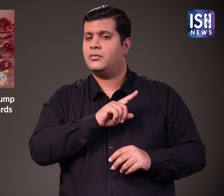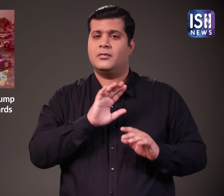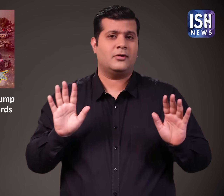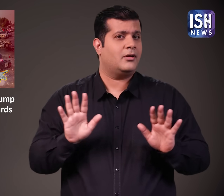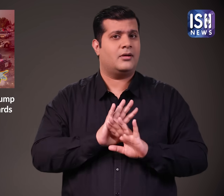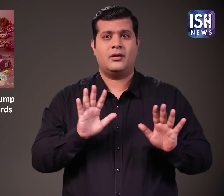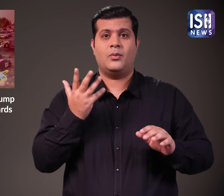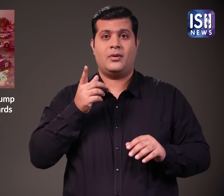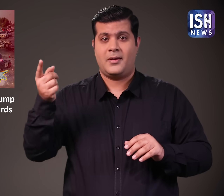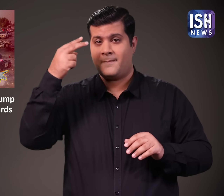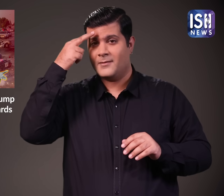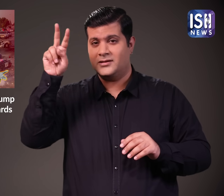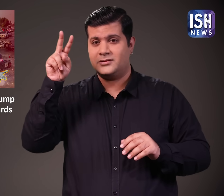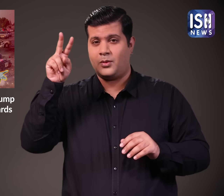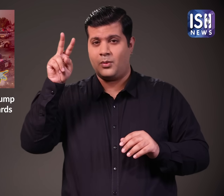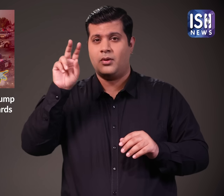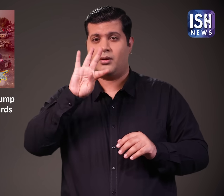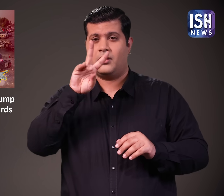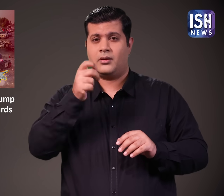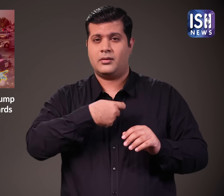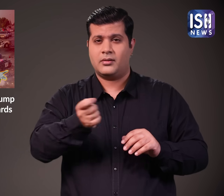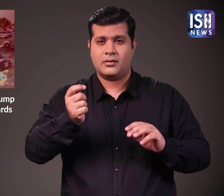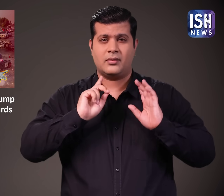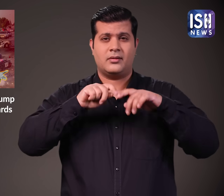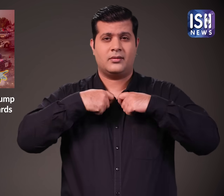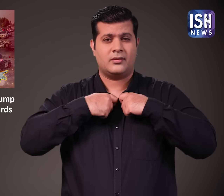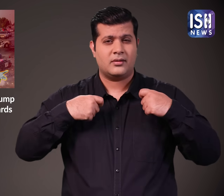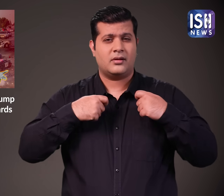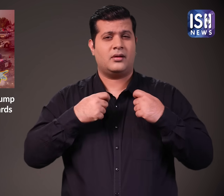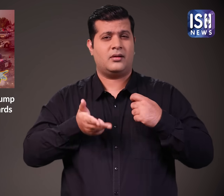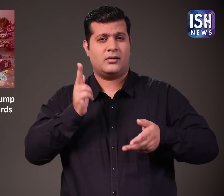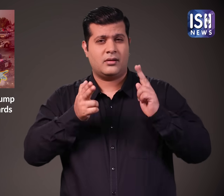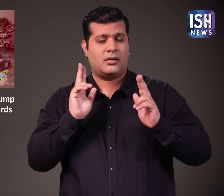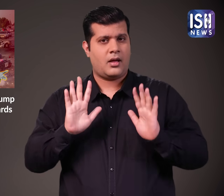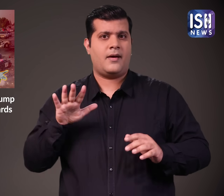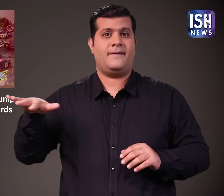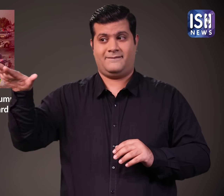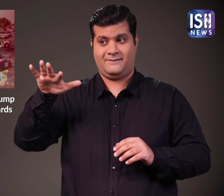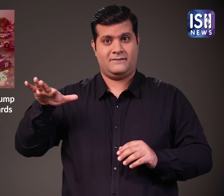But Mexico has some criminals and mafia members (gangsters).